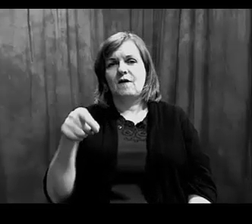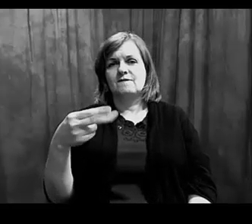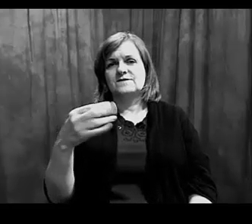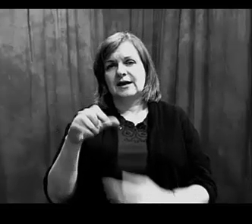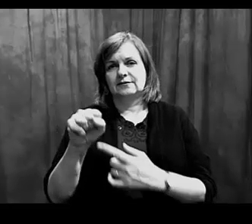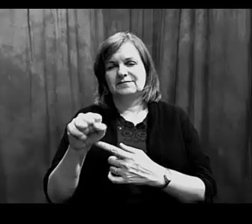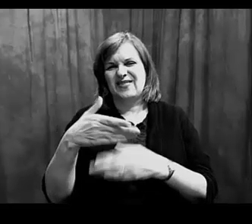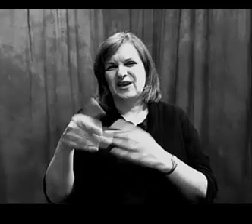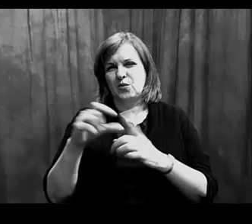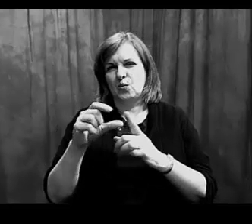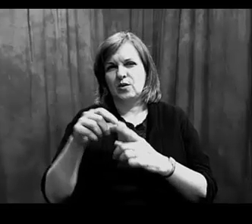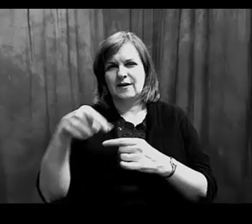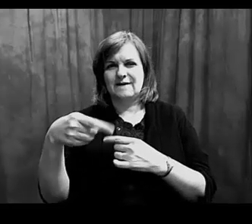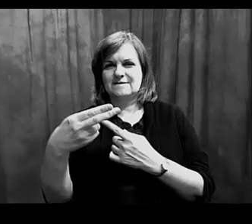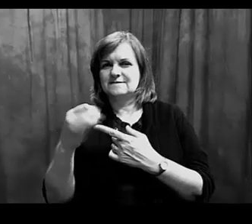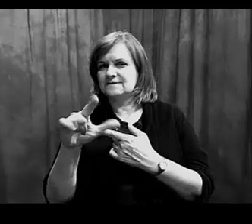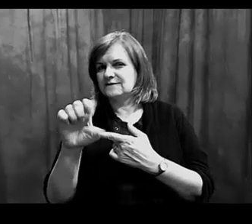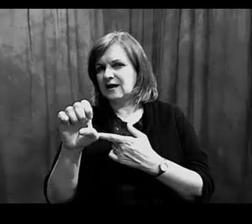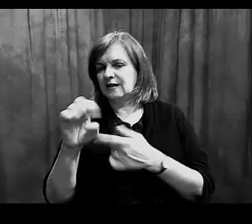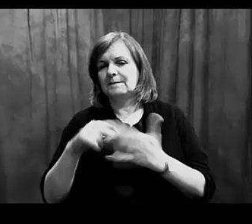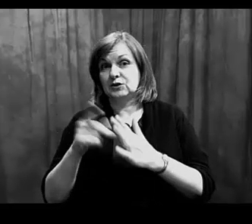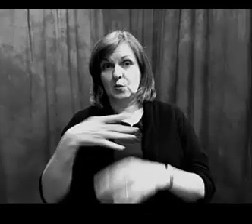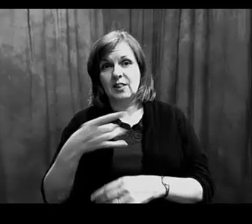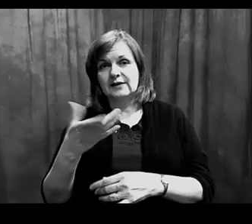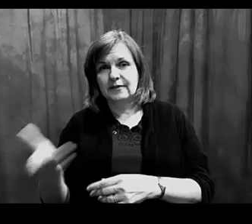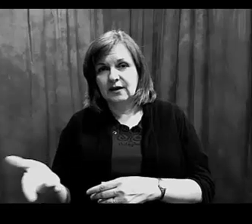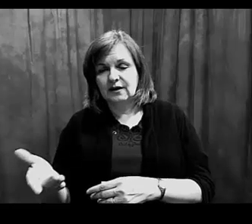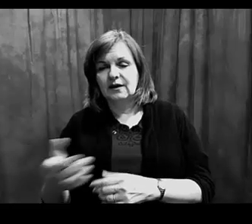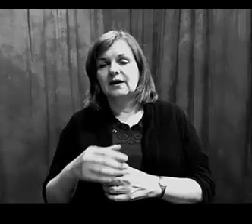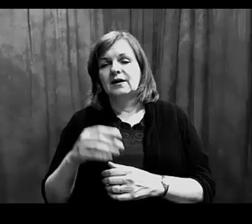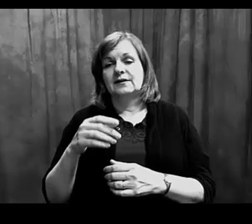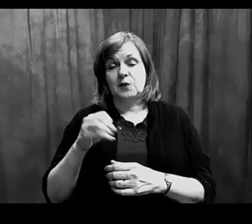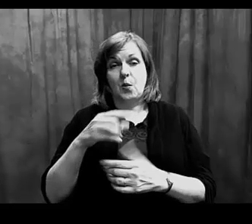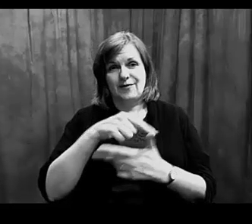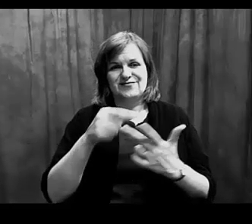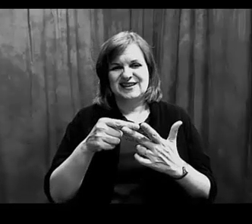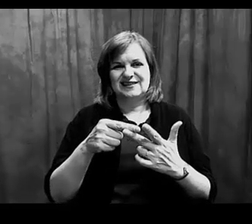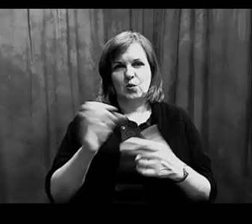us sick -- you get bacterial infections but will look more importantly at